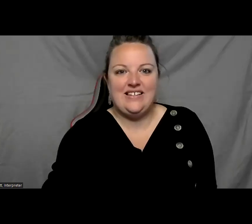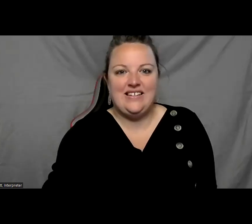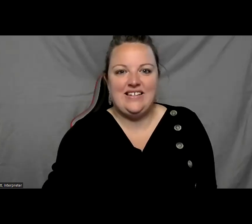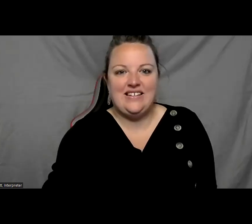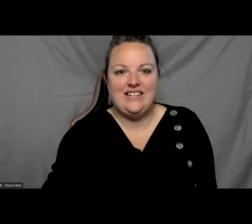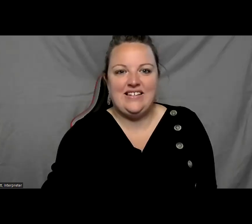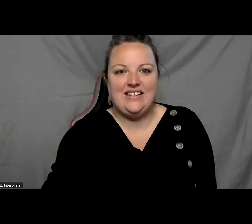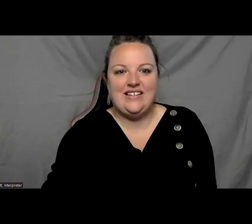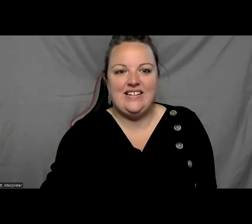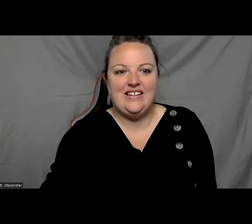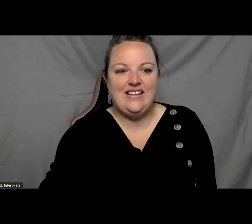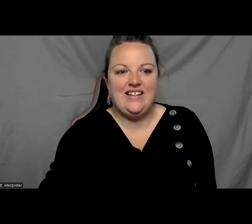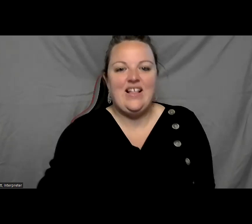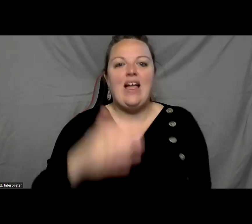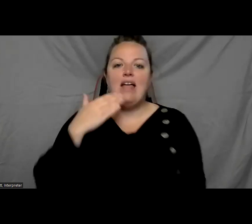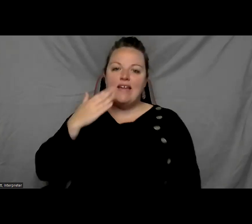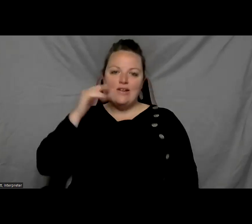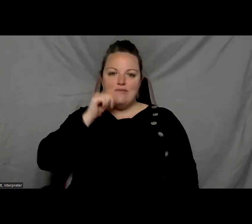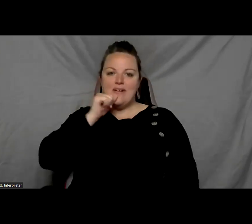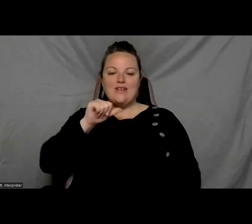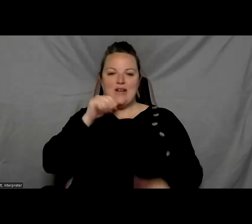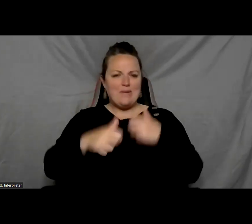Nate. >> No problem. Thank you for having me. My